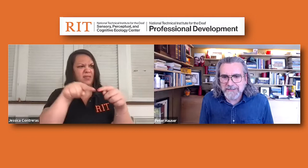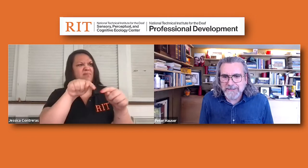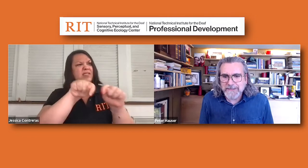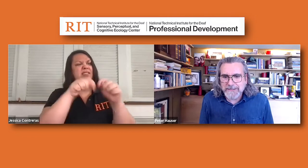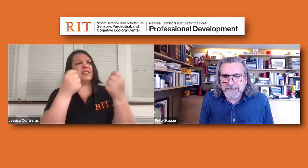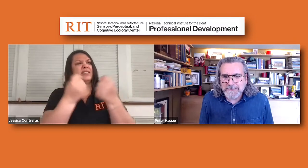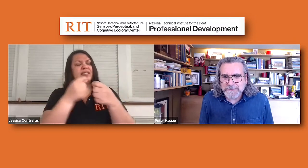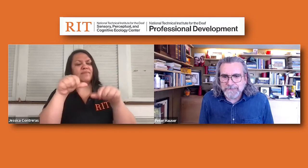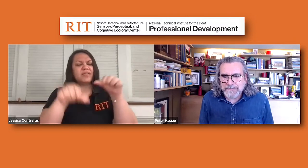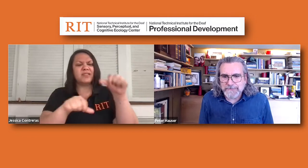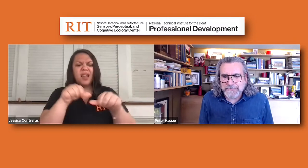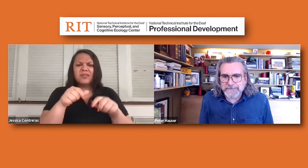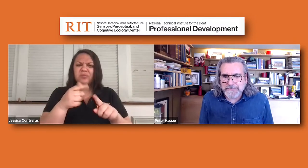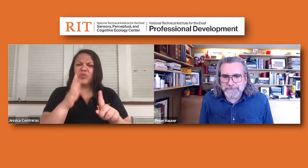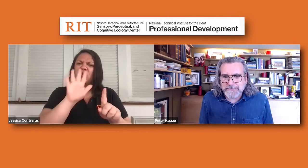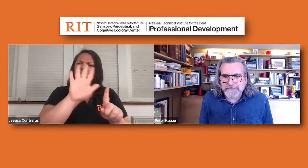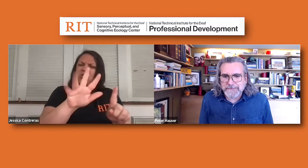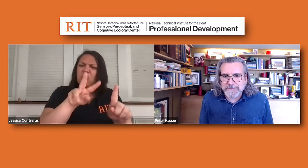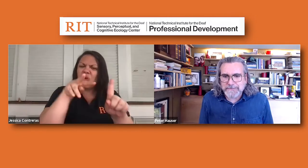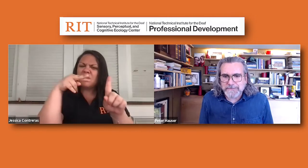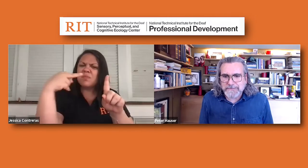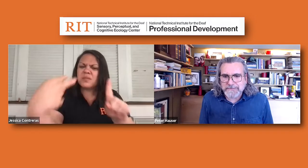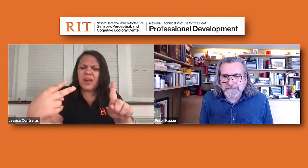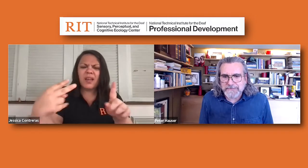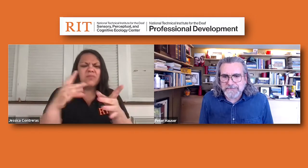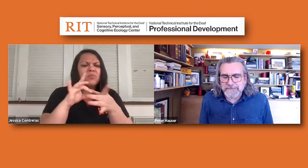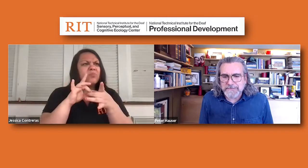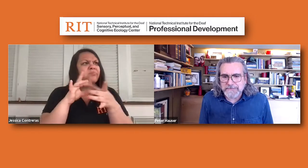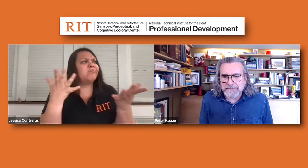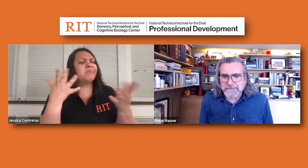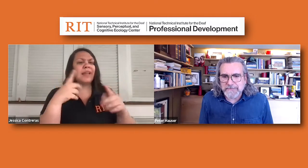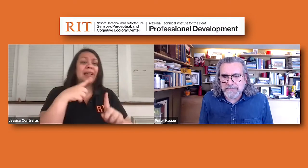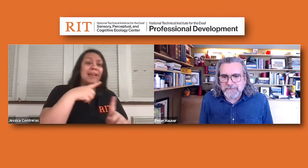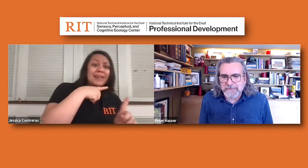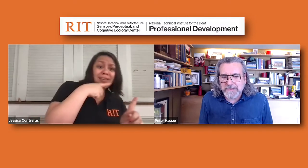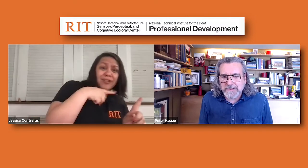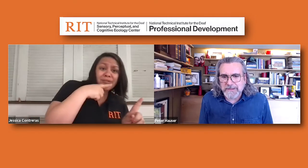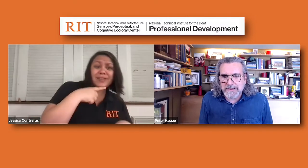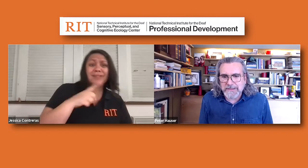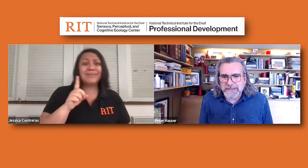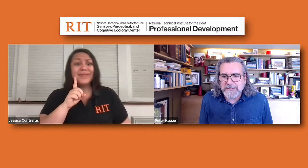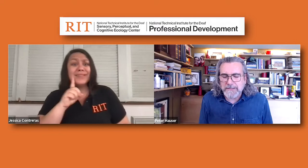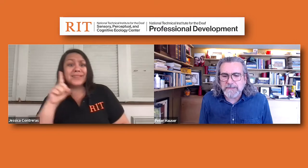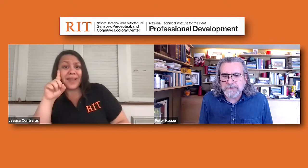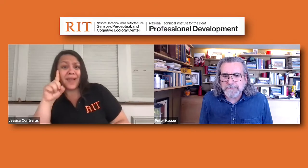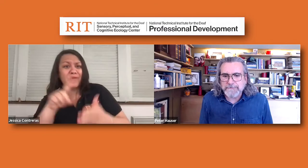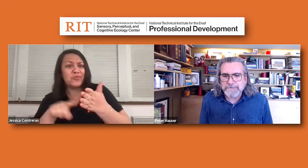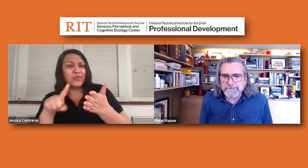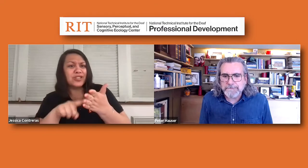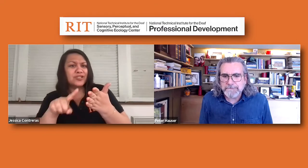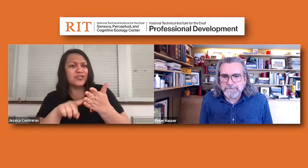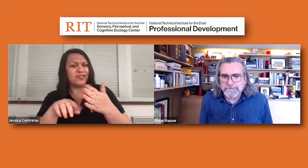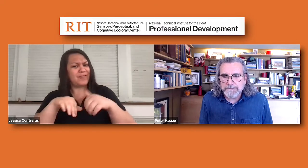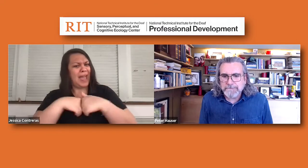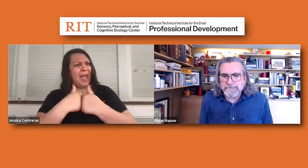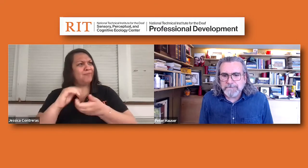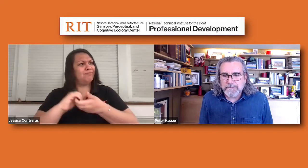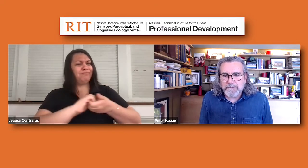Jessica: Sure. So related to the idea of teamwork, team science, I'm wondering about collaboration between deaf